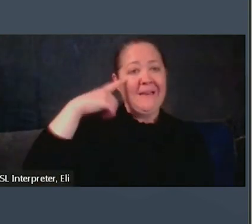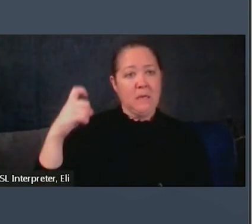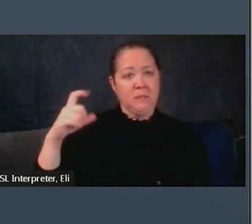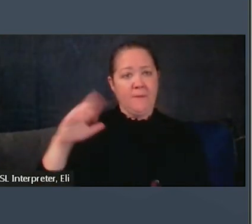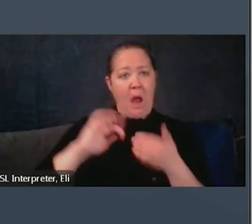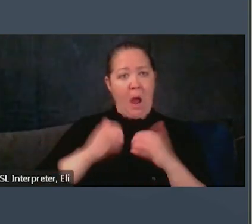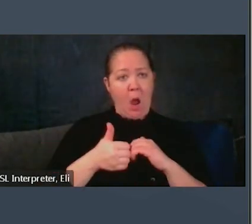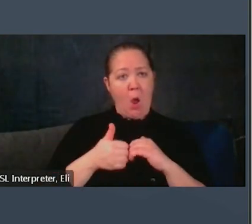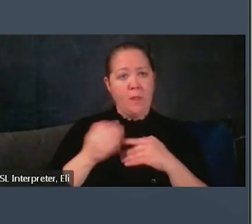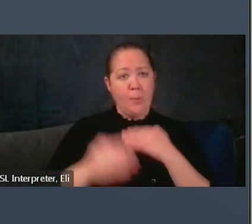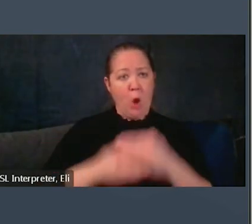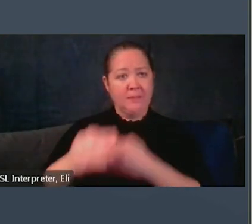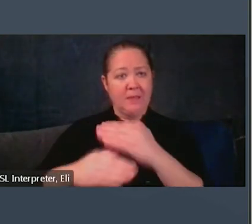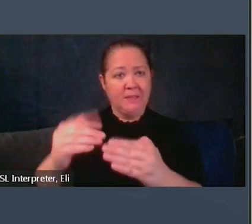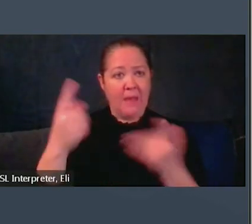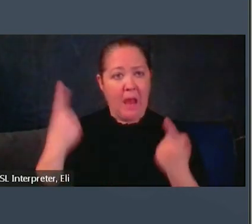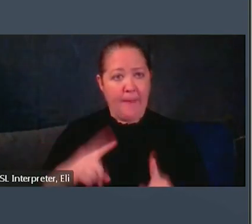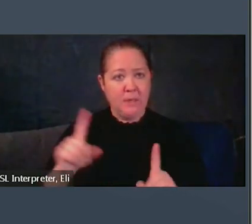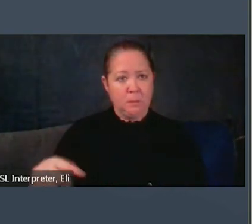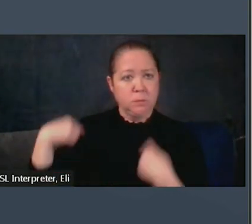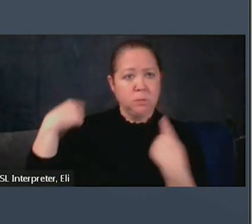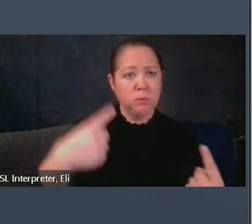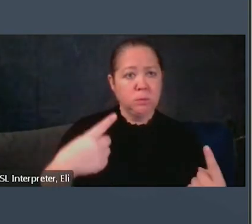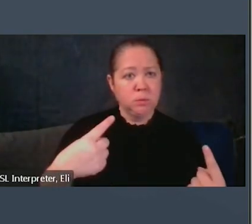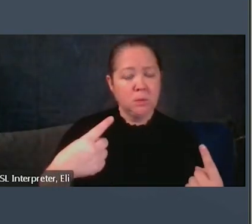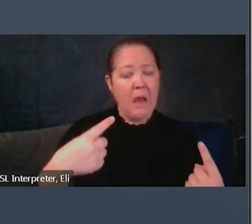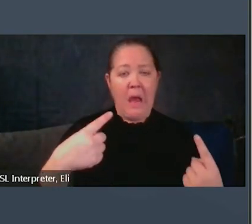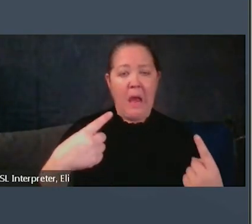I'm opposed to the expansion of the shelter.